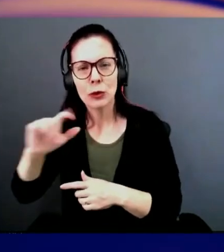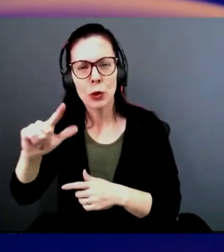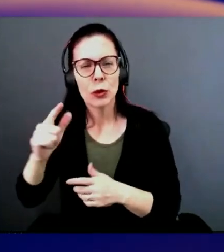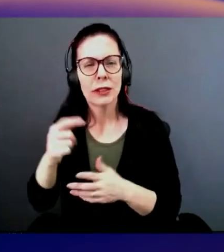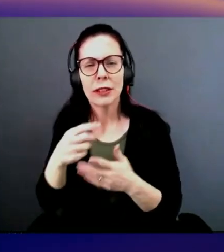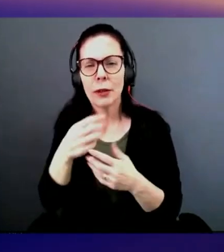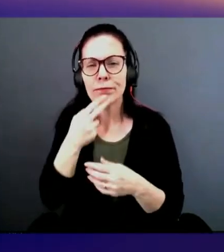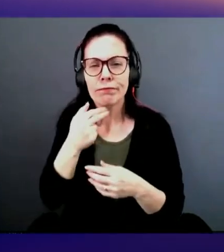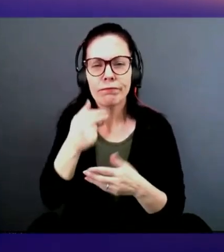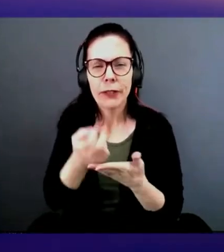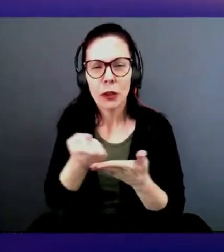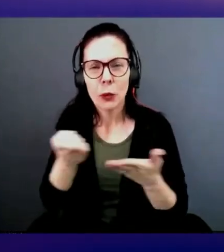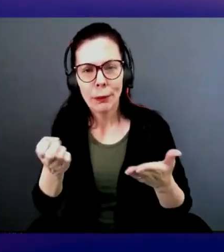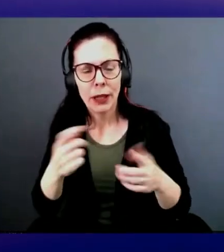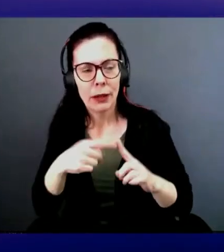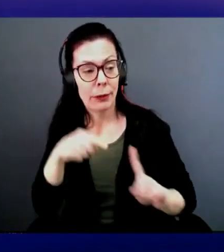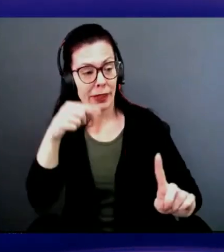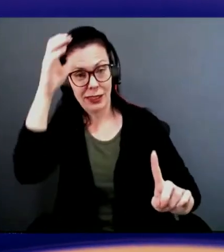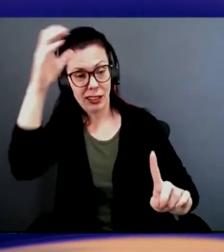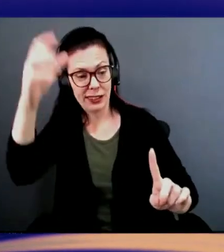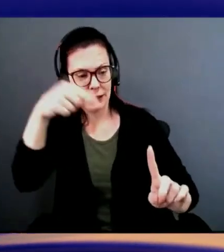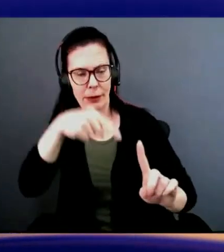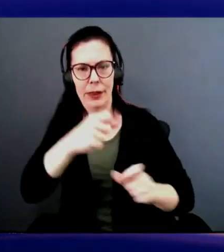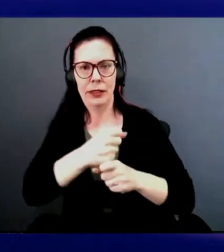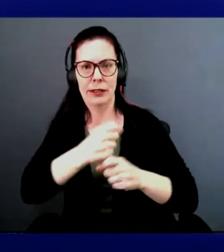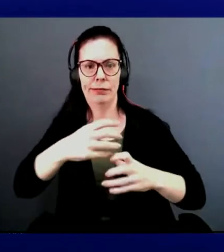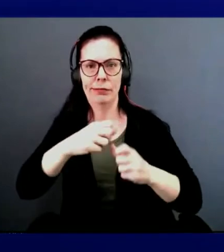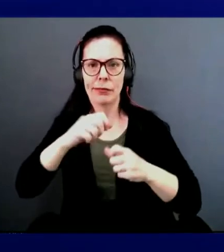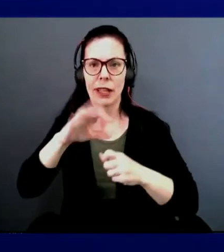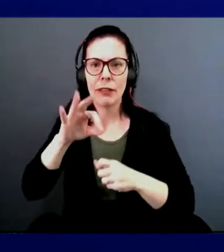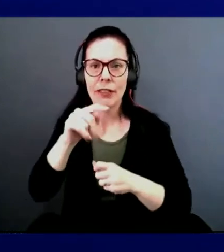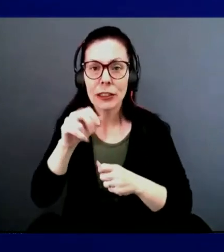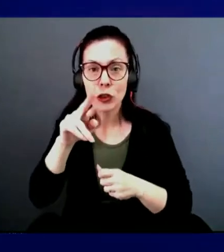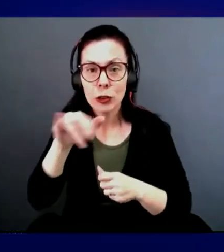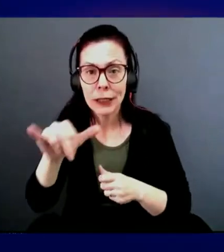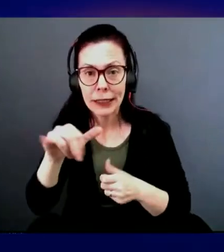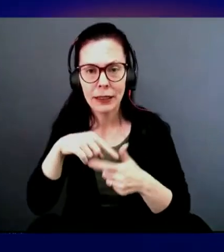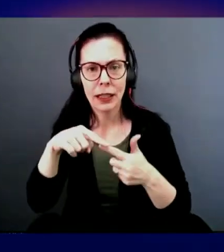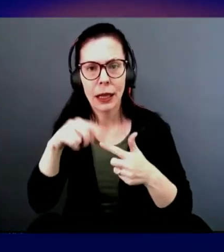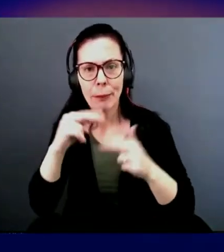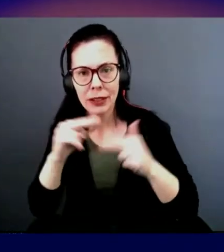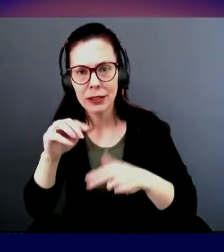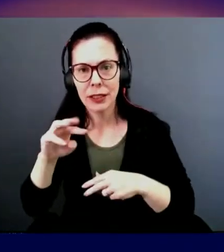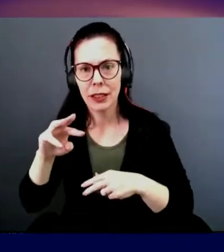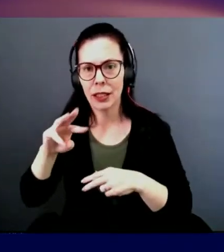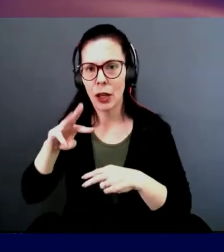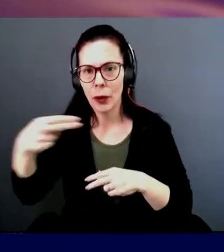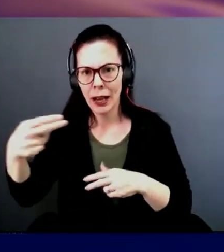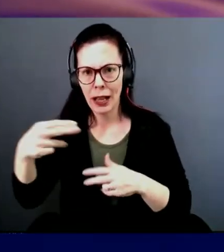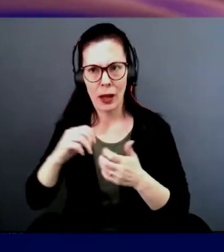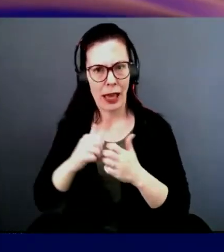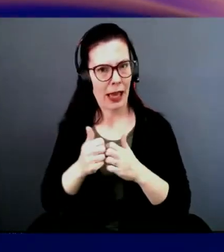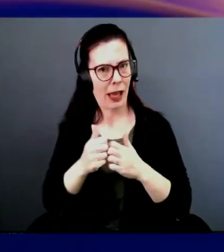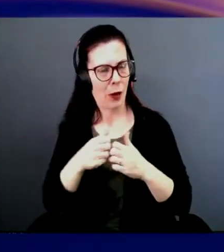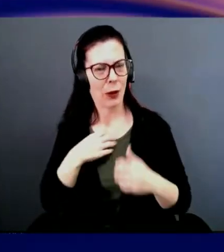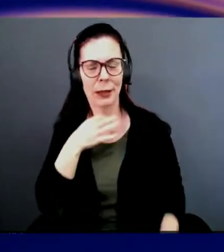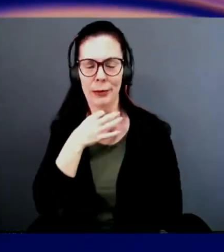But the idea that this is building out to factories and buildings and warehouses, like how does that work? So I'm really curious to get into that one later on.